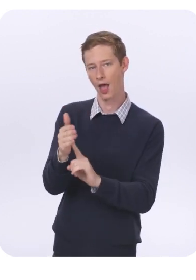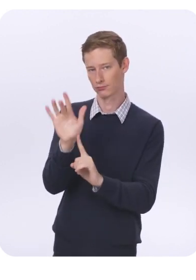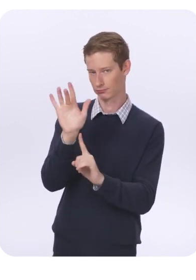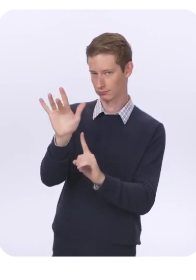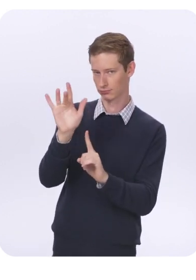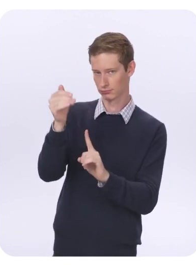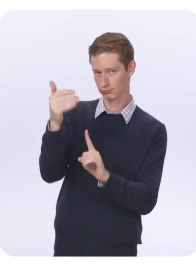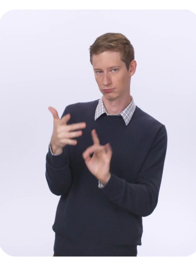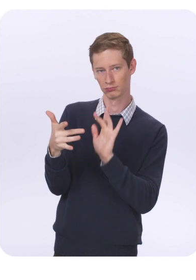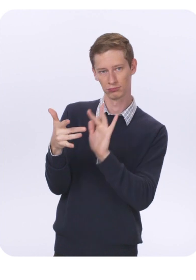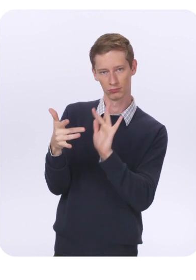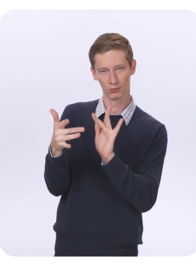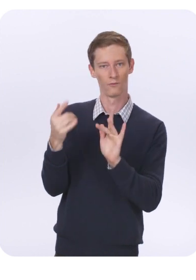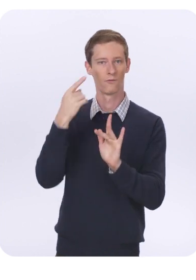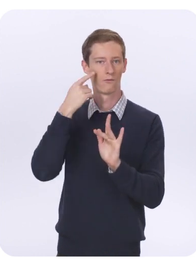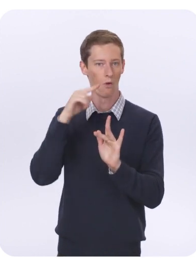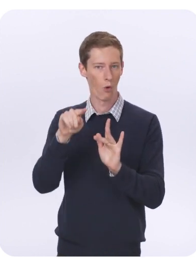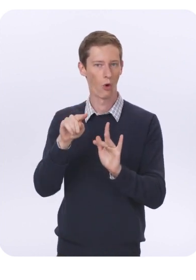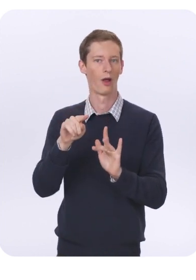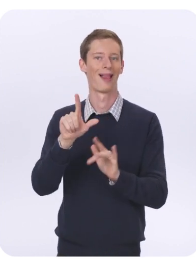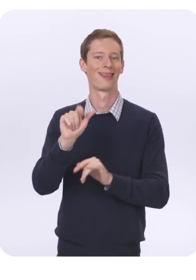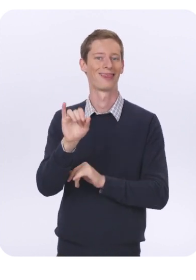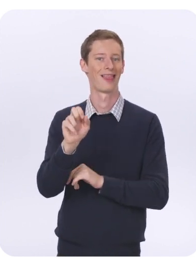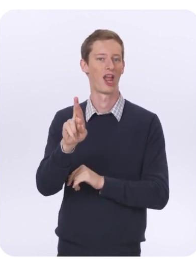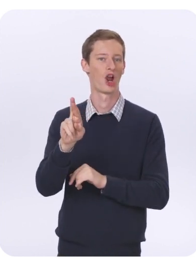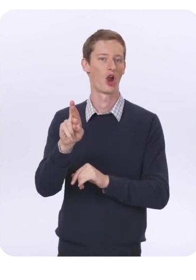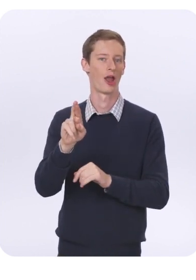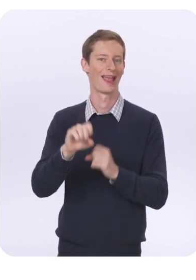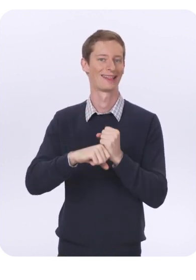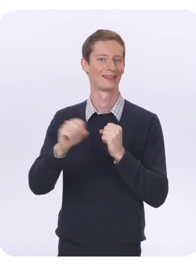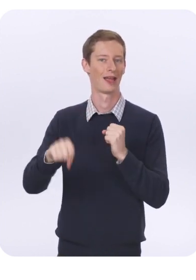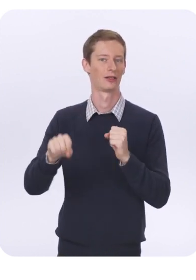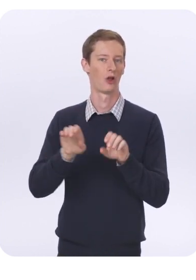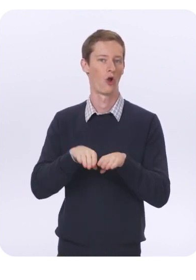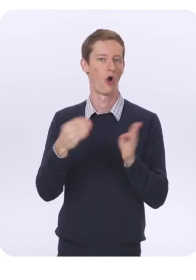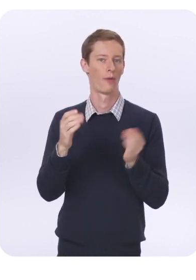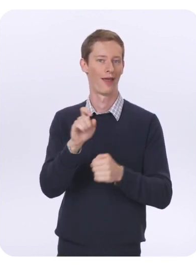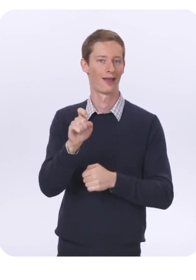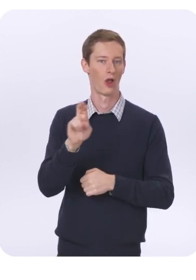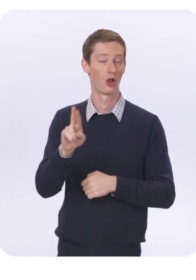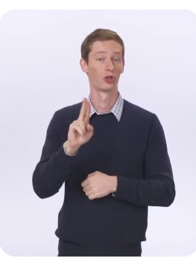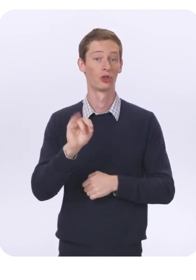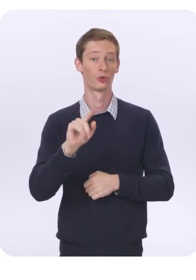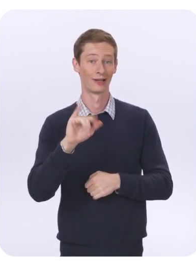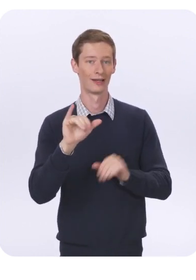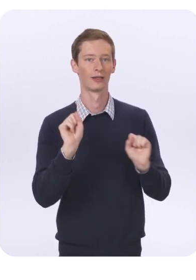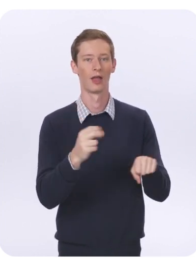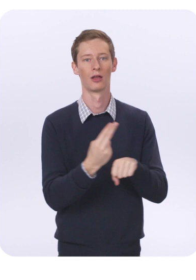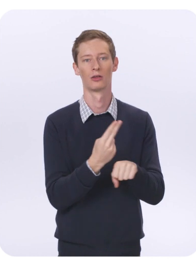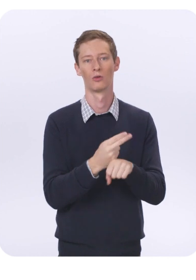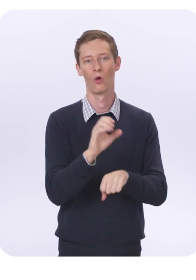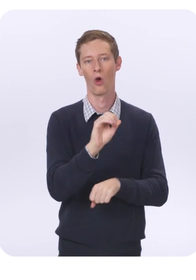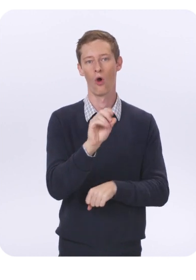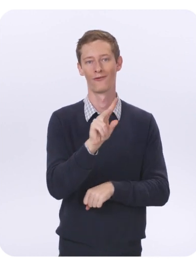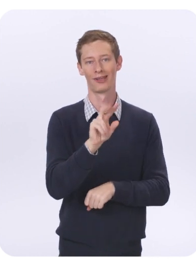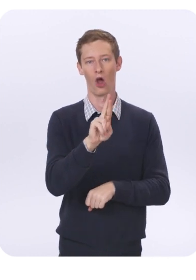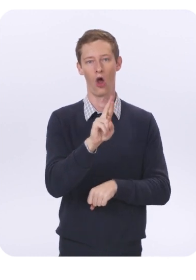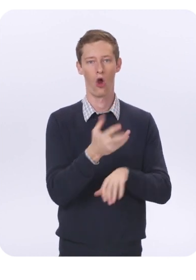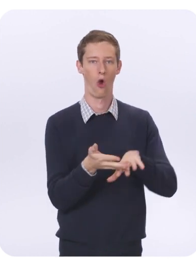In Unity, super resolution can be enabled via OVROverlay for compositor layers or OVRManager for projection layers.